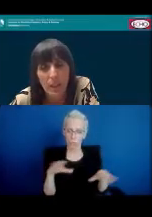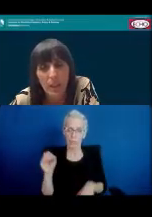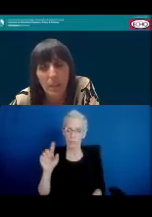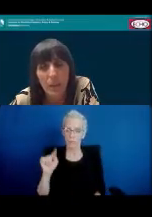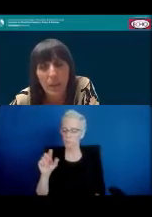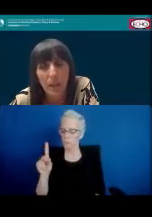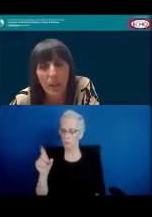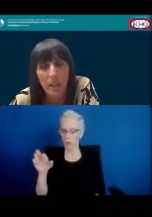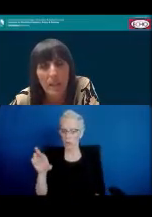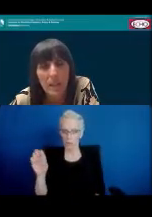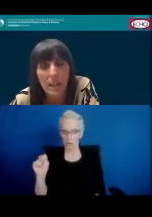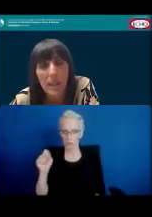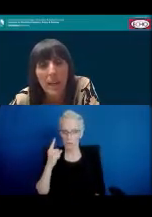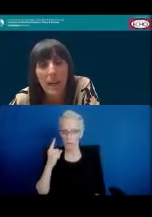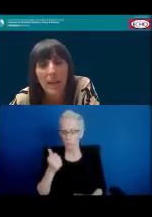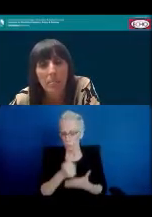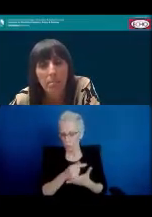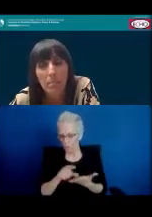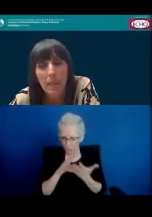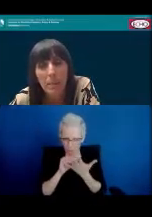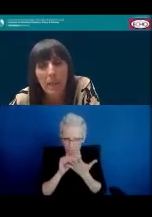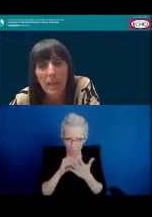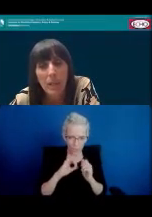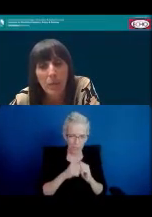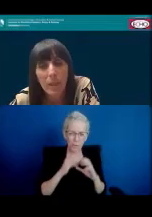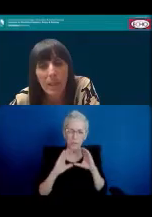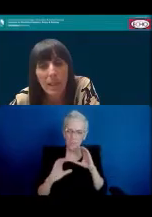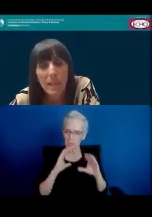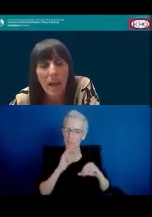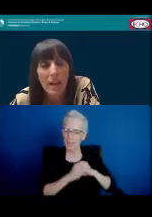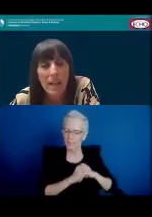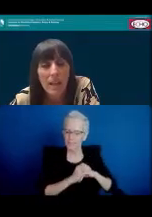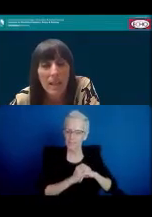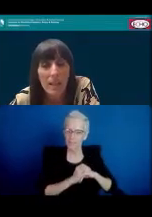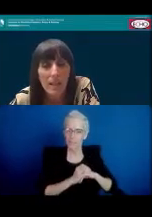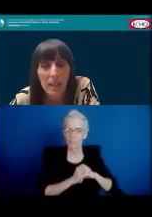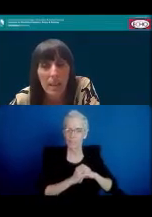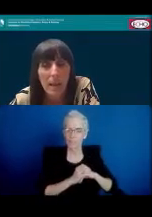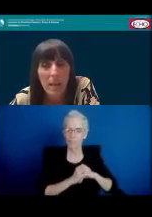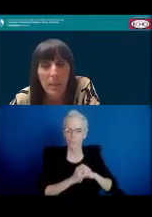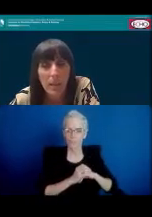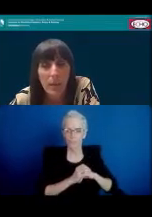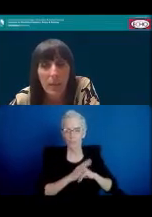to communicate, but it's really not necessarily about producing